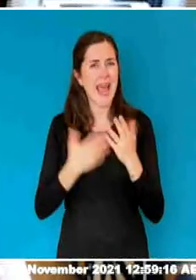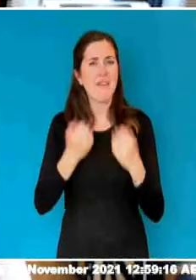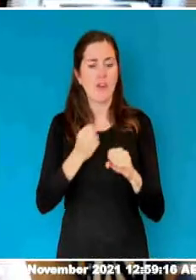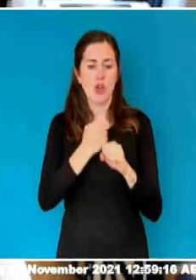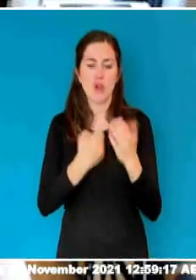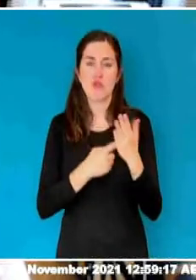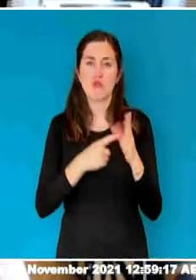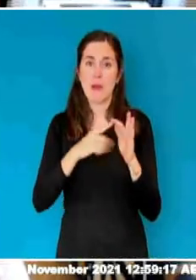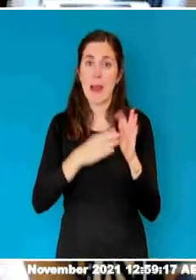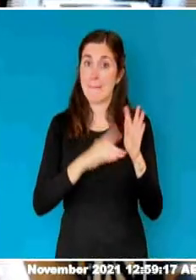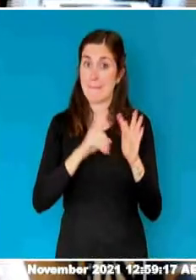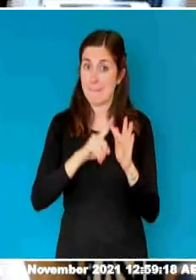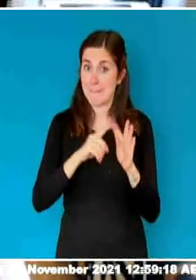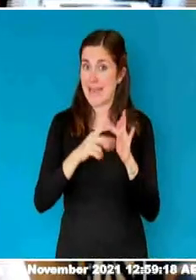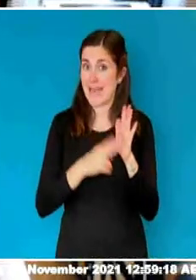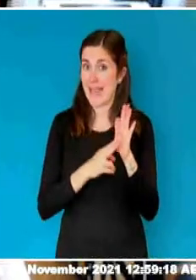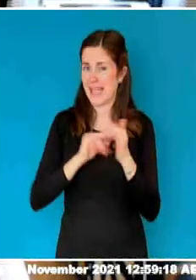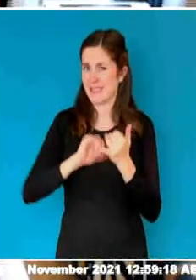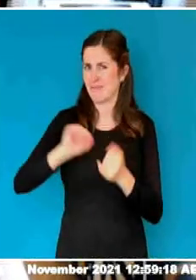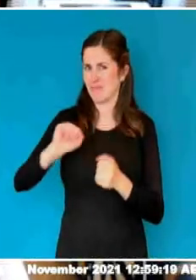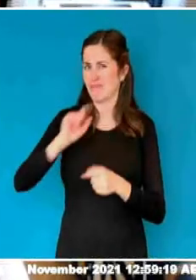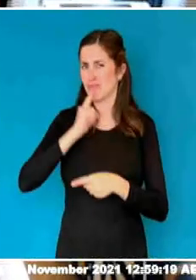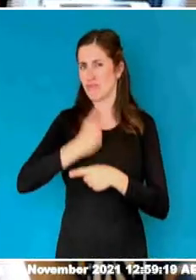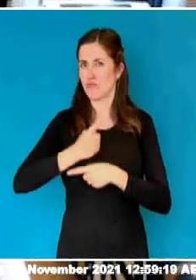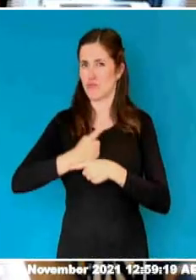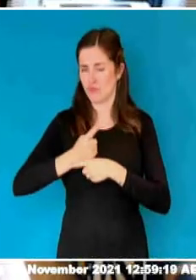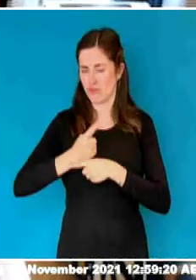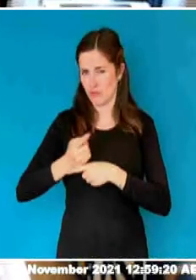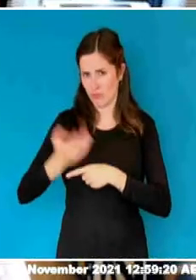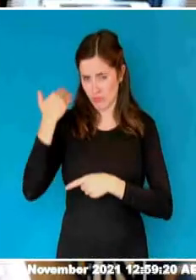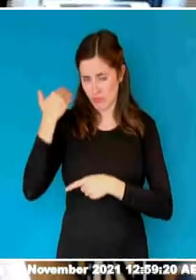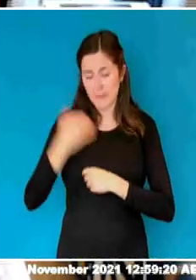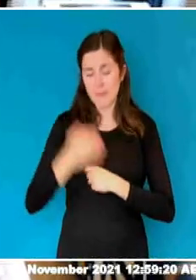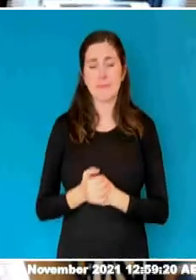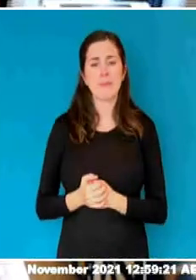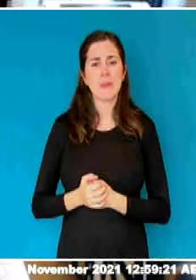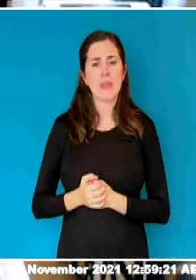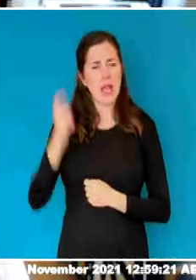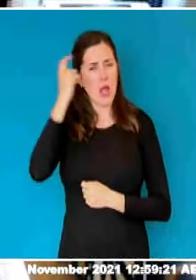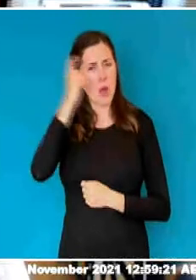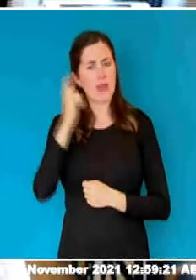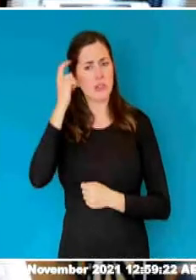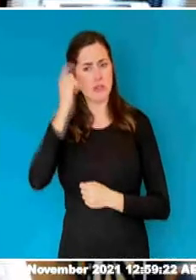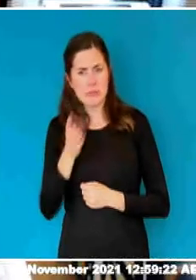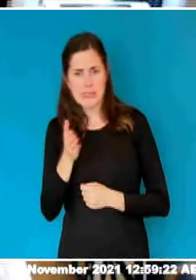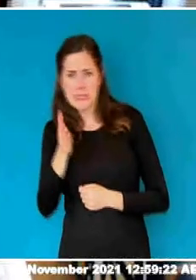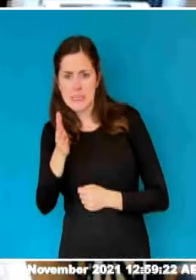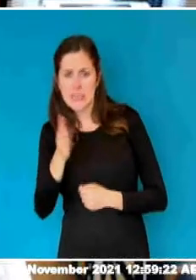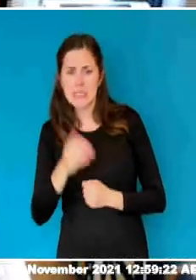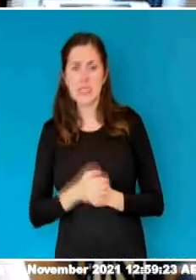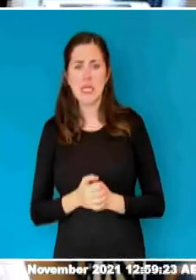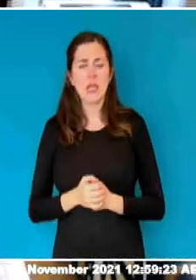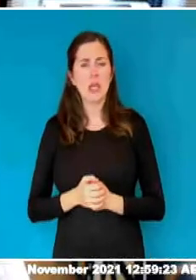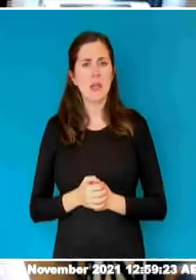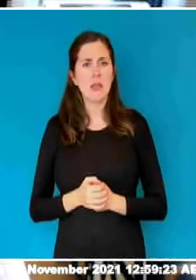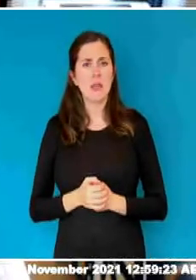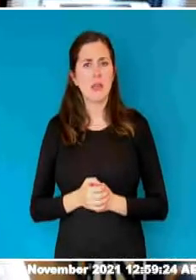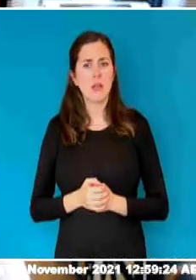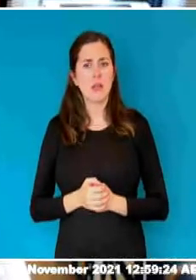Mr Chapman, is it in your KPIs or the Secretary's KPIs